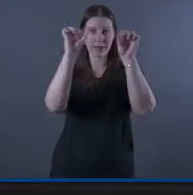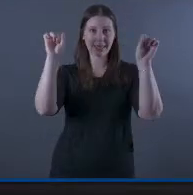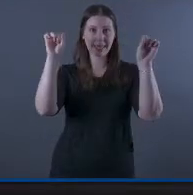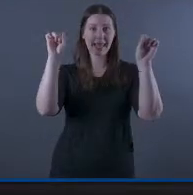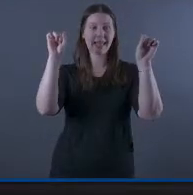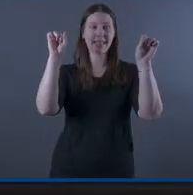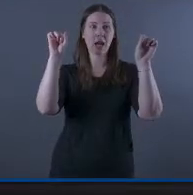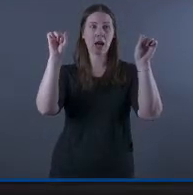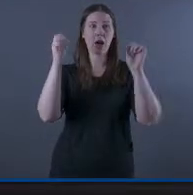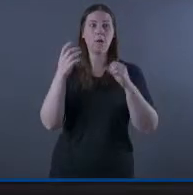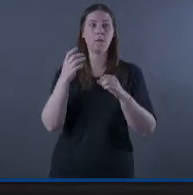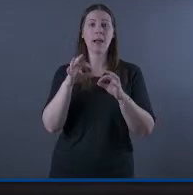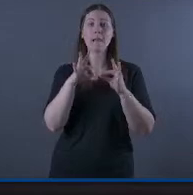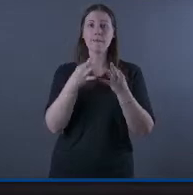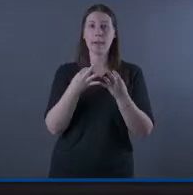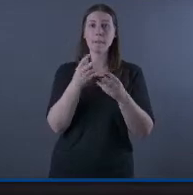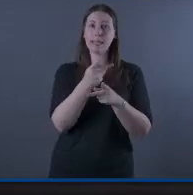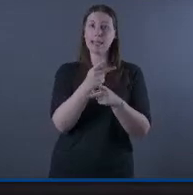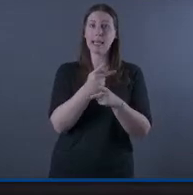in your organization with vaccine.